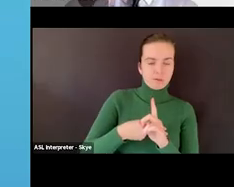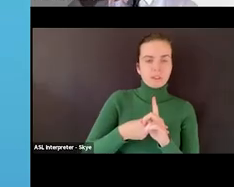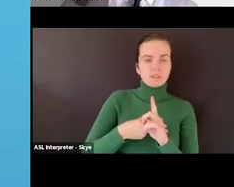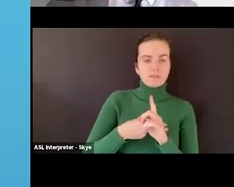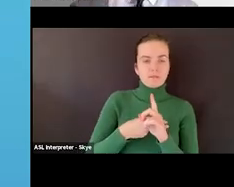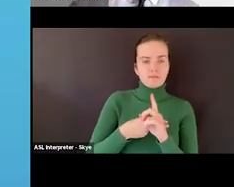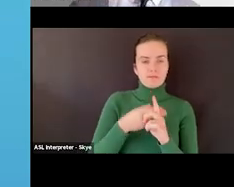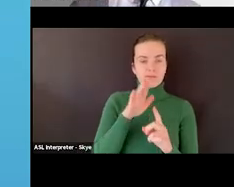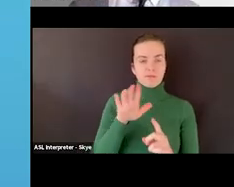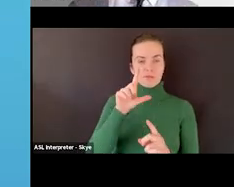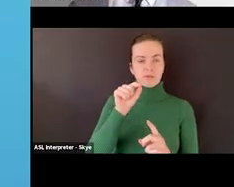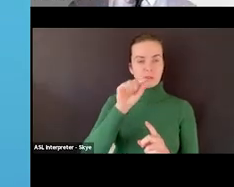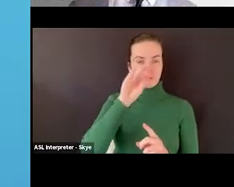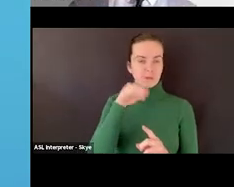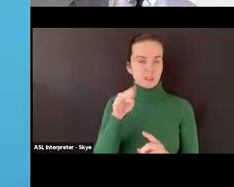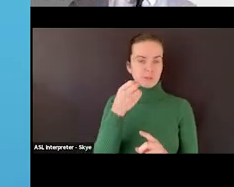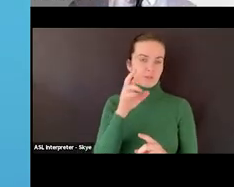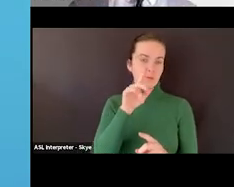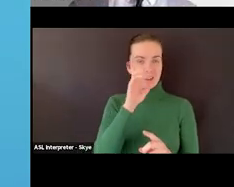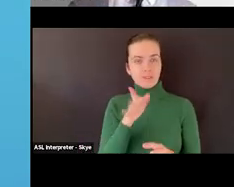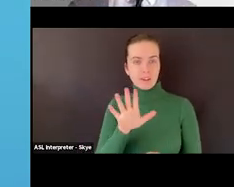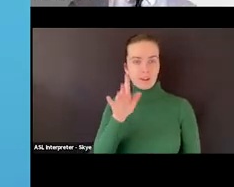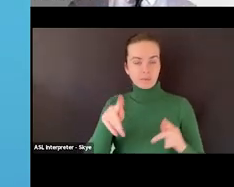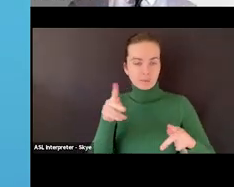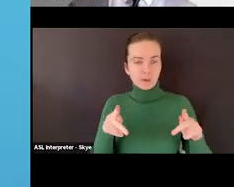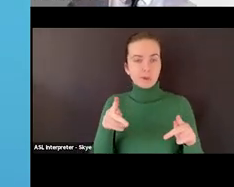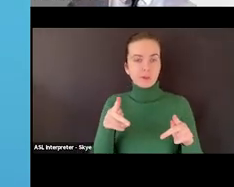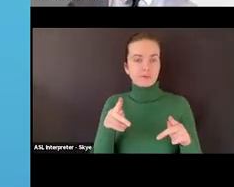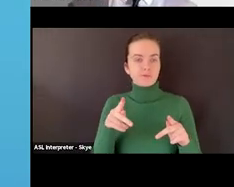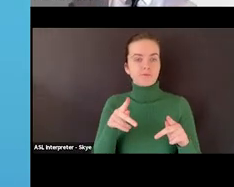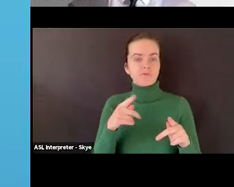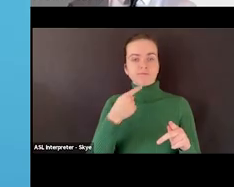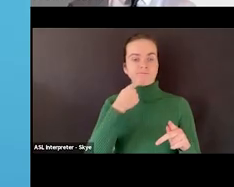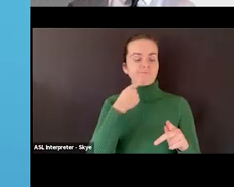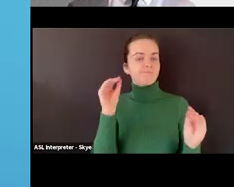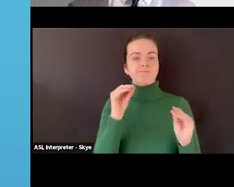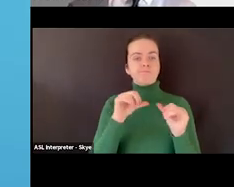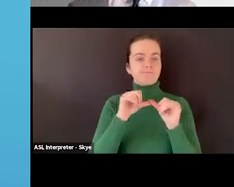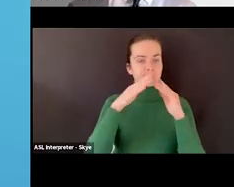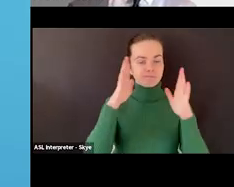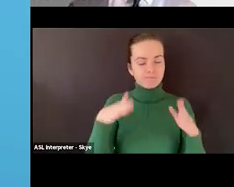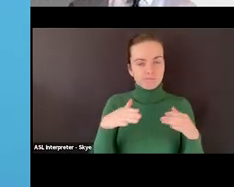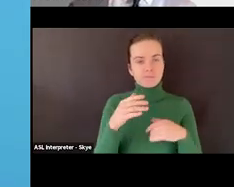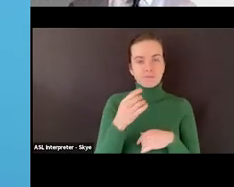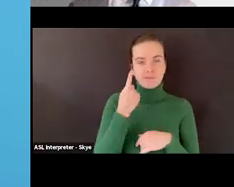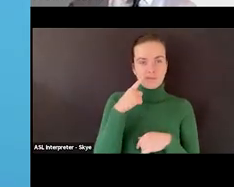almost 20%, or one out of five, reported they did not have stable housing in the last